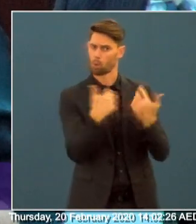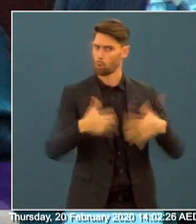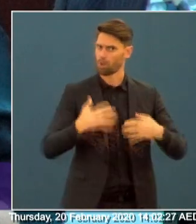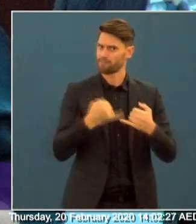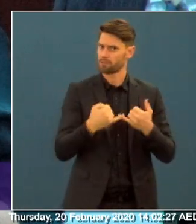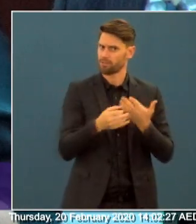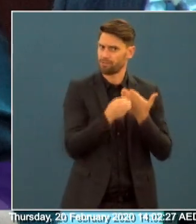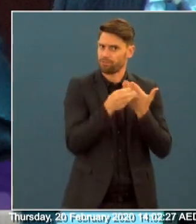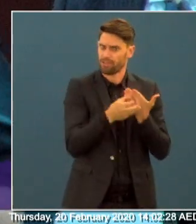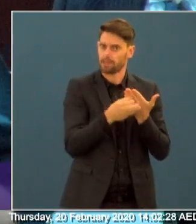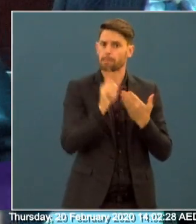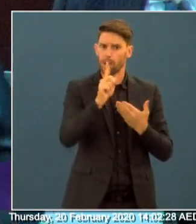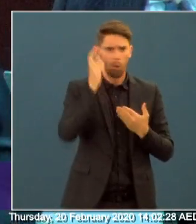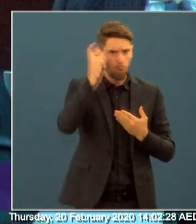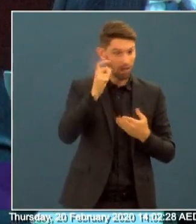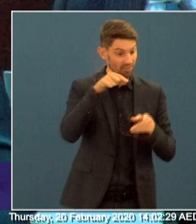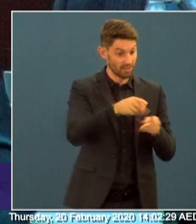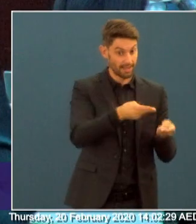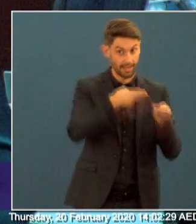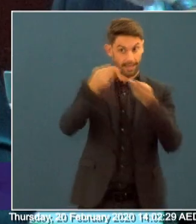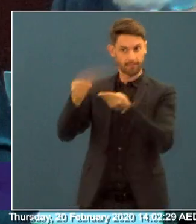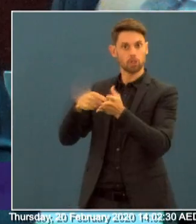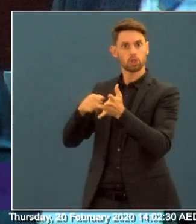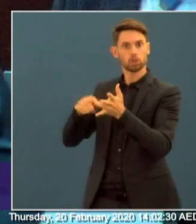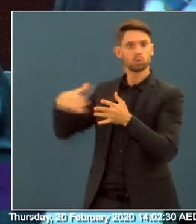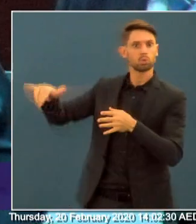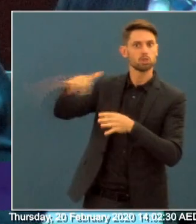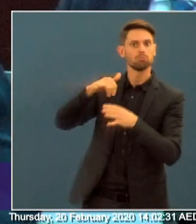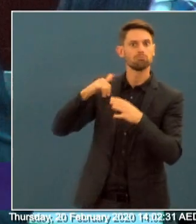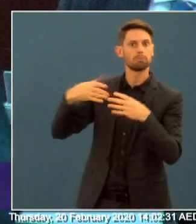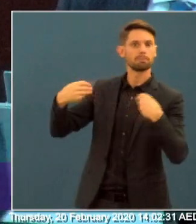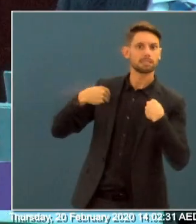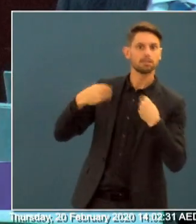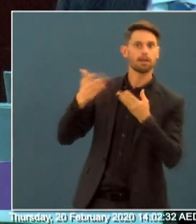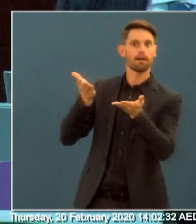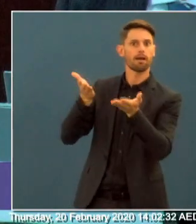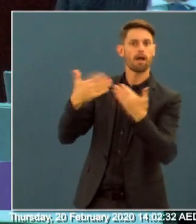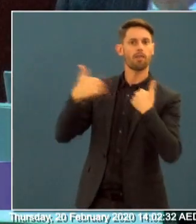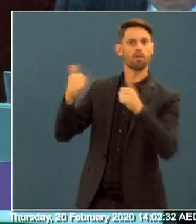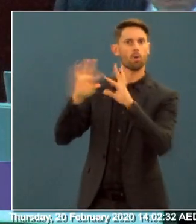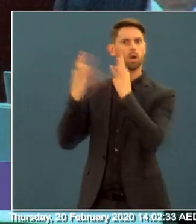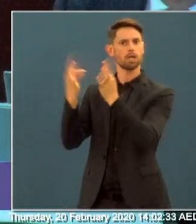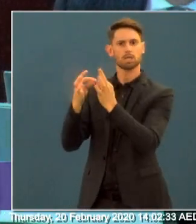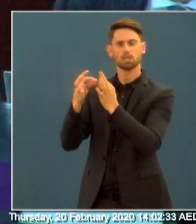but who are the providers to whom this is directed, and how has this Guide been used in practice?